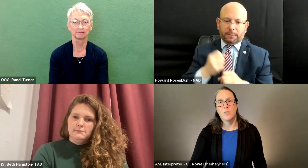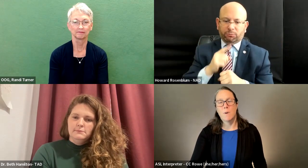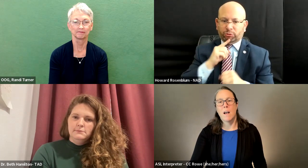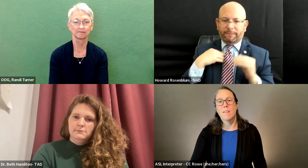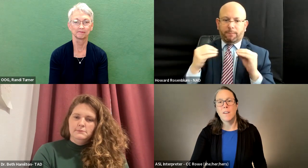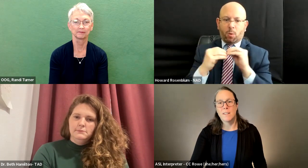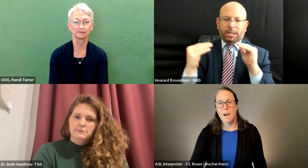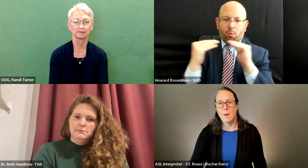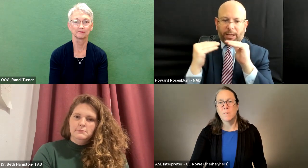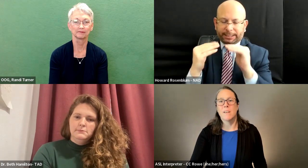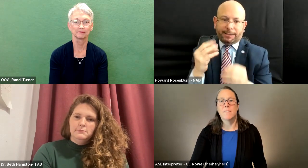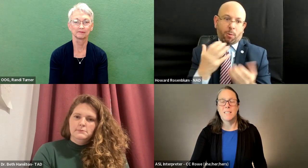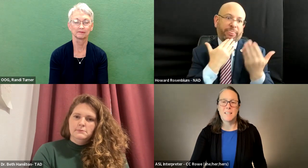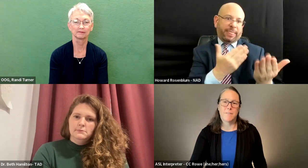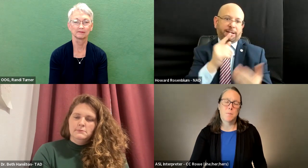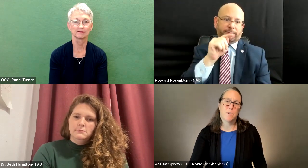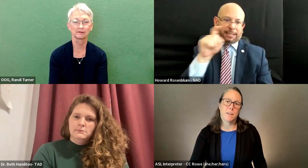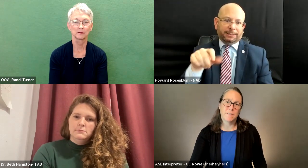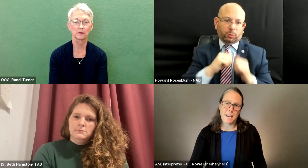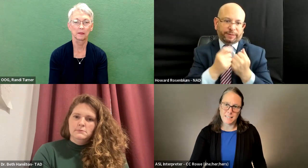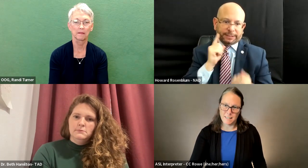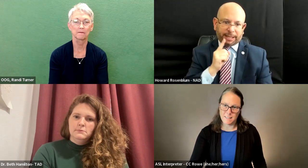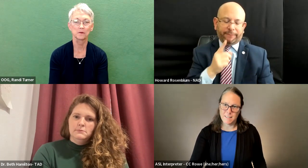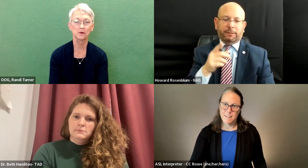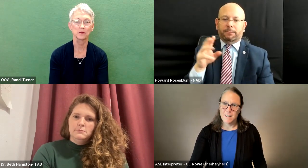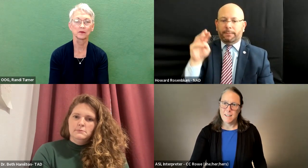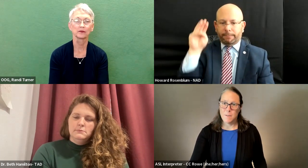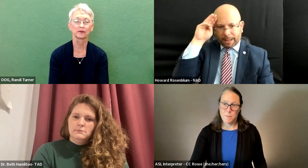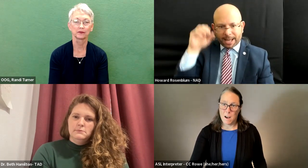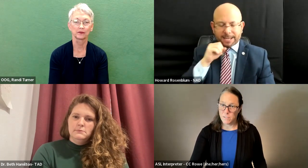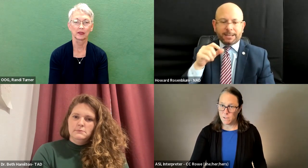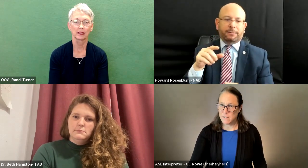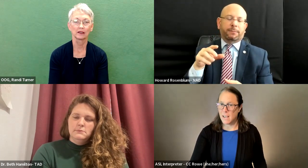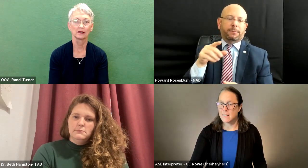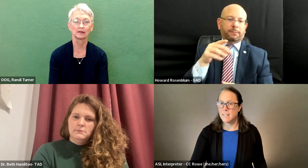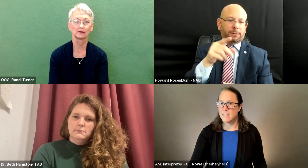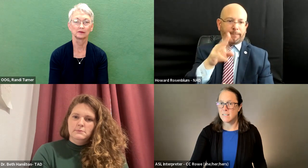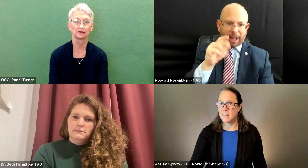appreciate your work. >> Howard Rosenblum: Randi, thank you very much for your committee